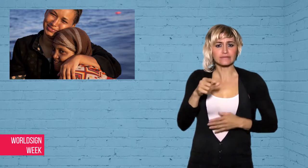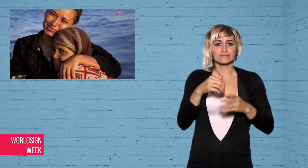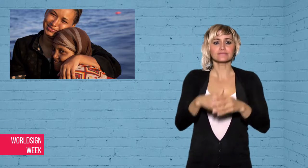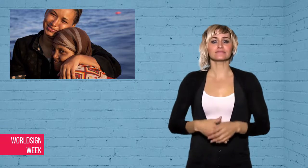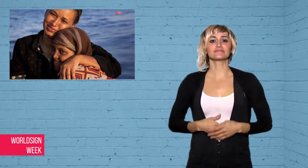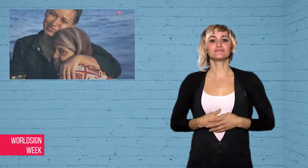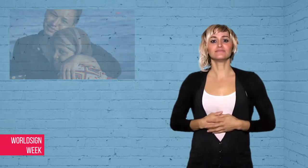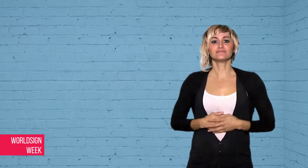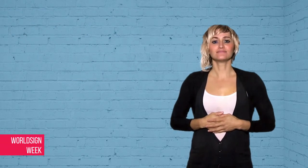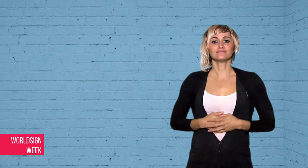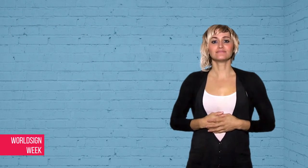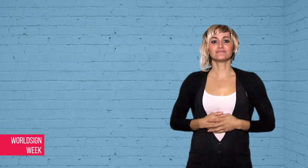ships intercepting refugee boats.